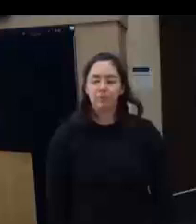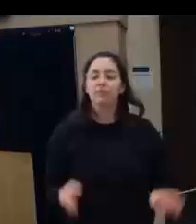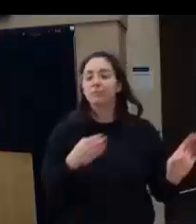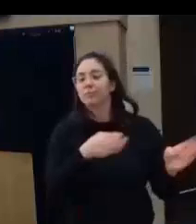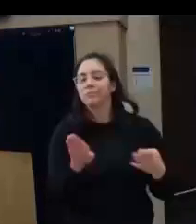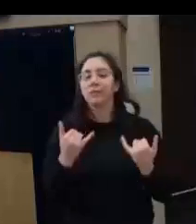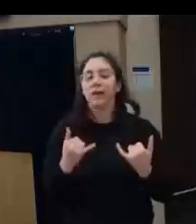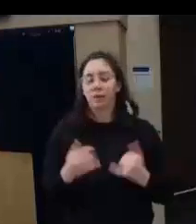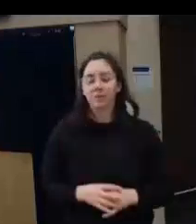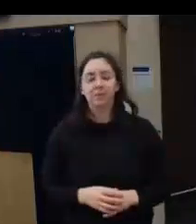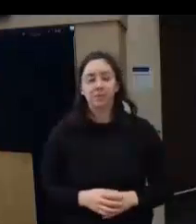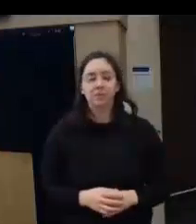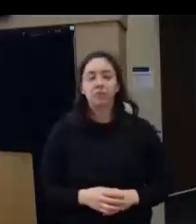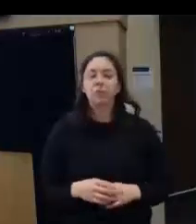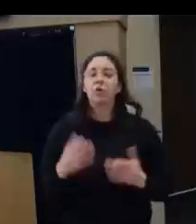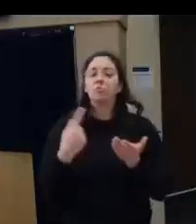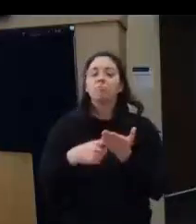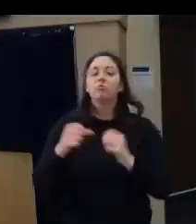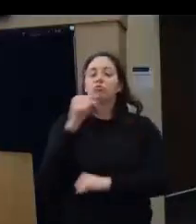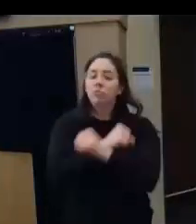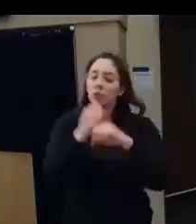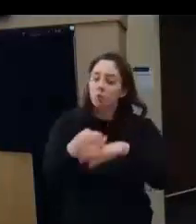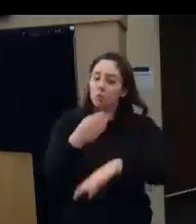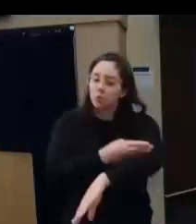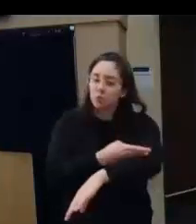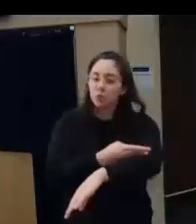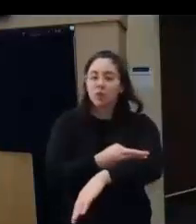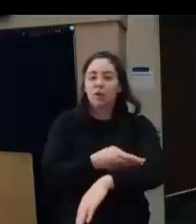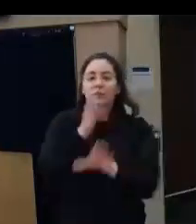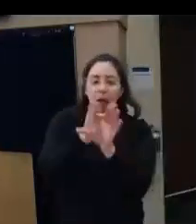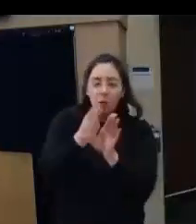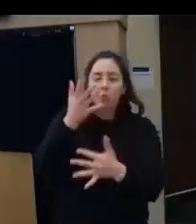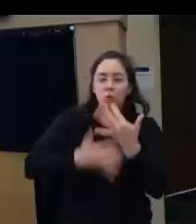gears here now we'll talk about strategies to improve psychosocial well-being within this